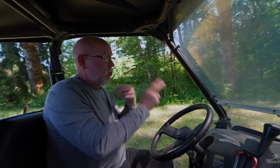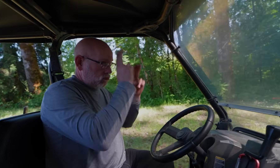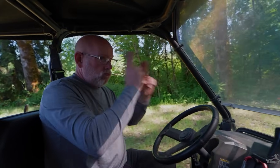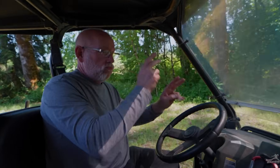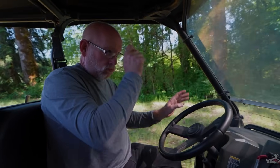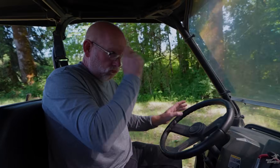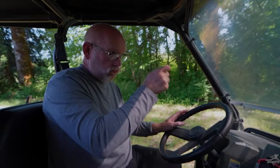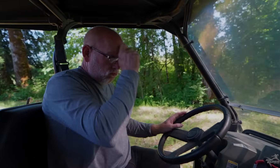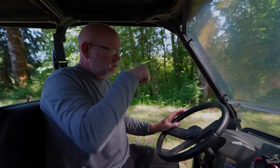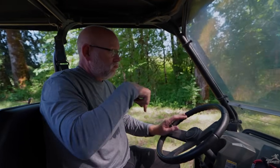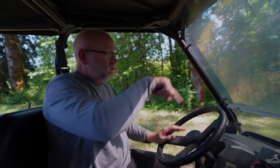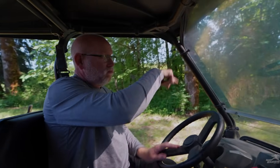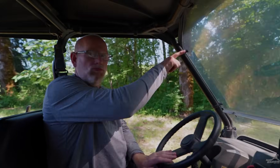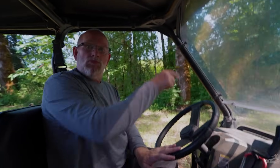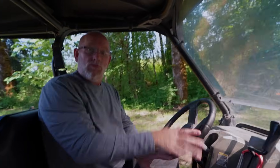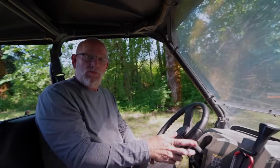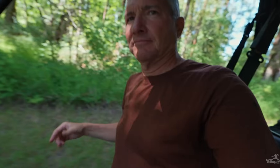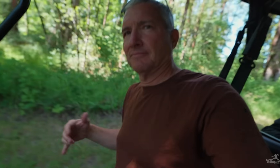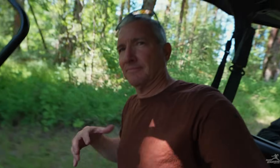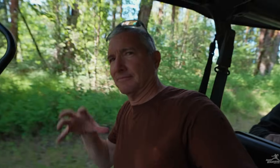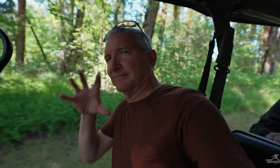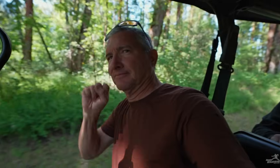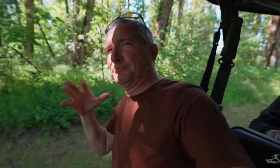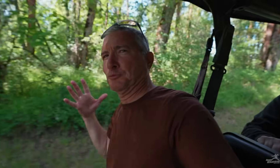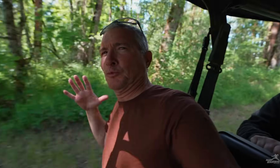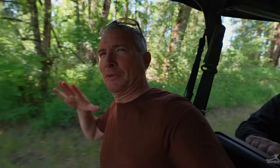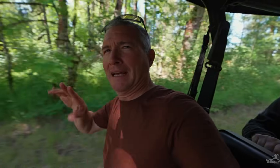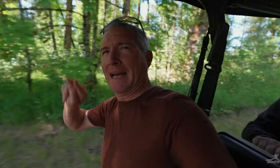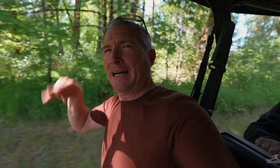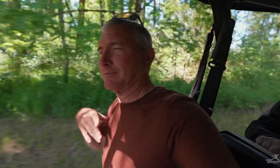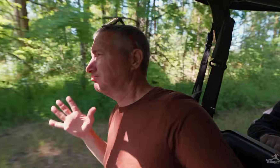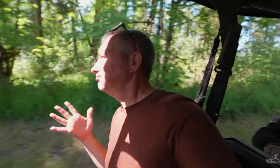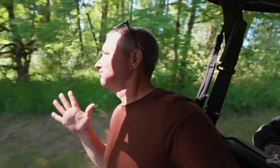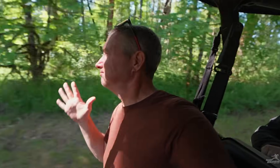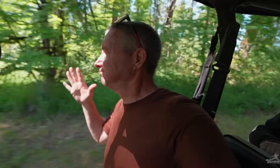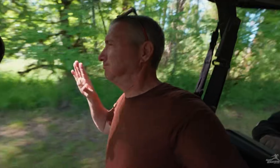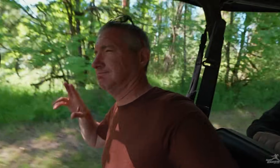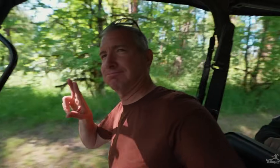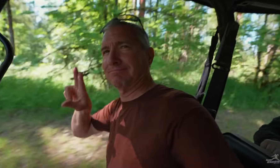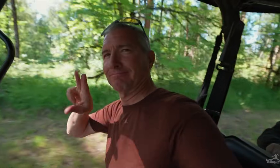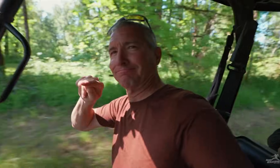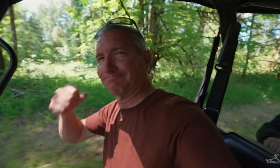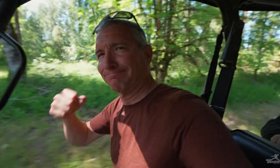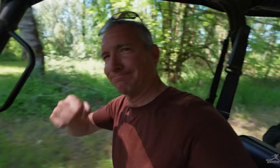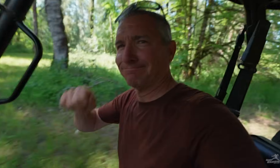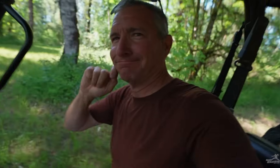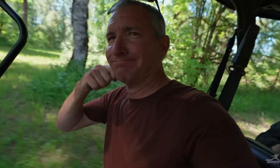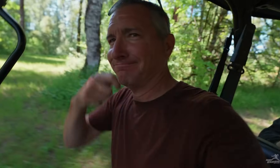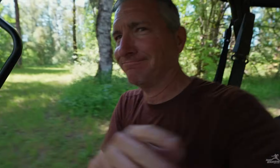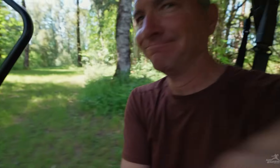That’s why this trail carries his name. So many beautiful trees all around — pure nature! It’s really cool to ride through here in a UTV.